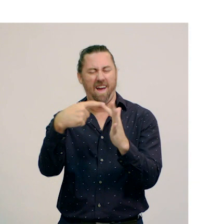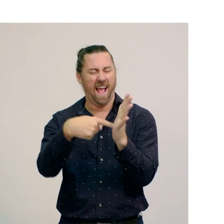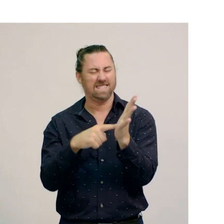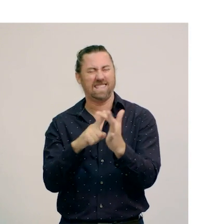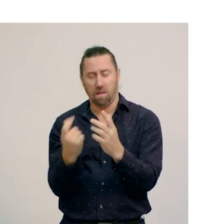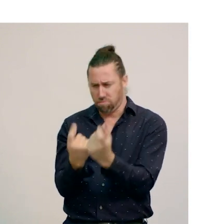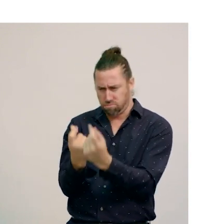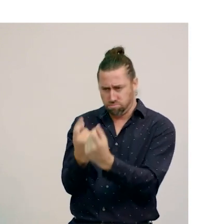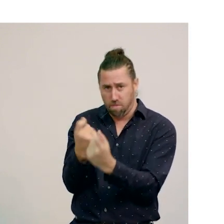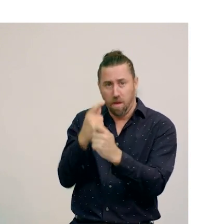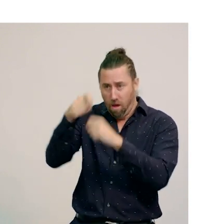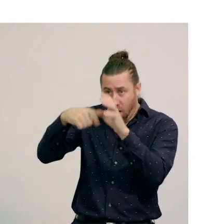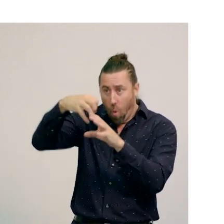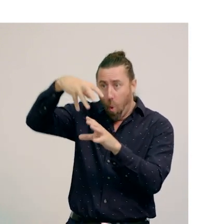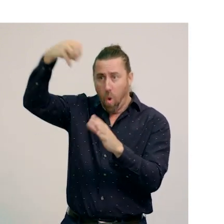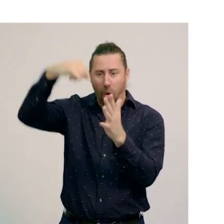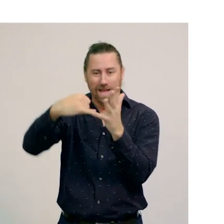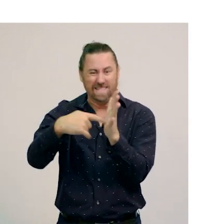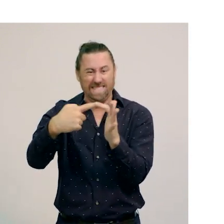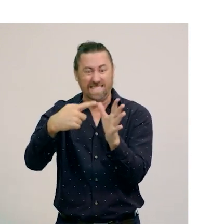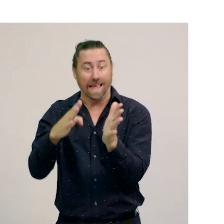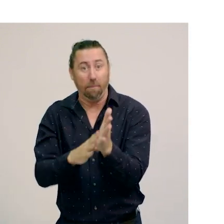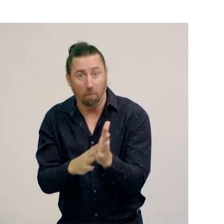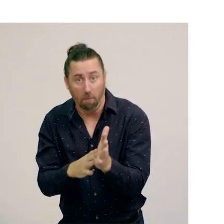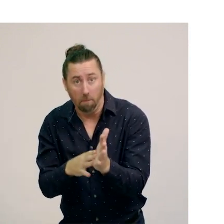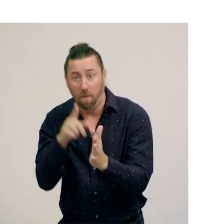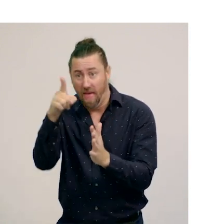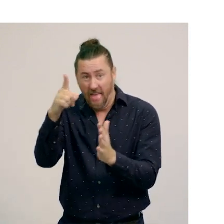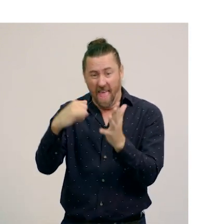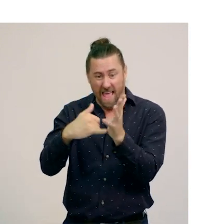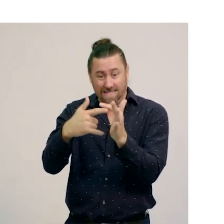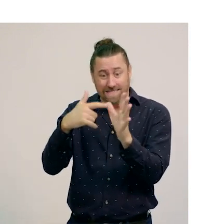This produces steam. The steam is then piped,